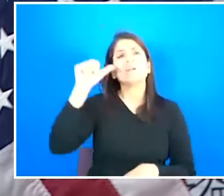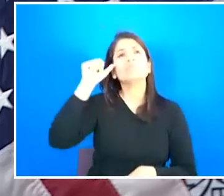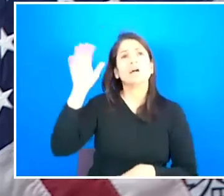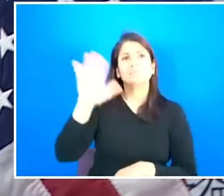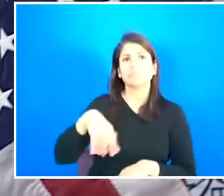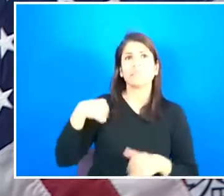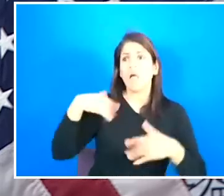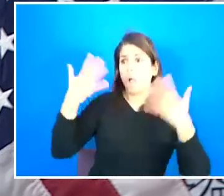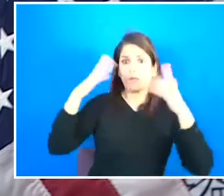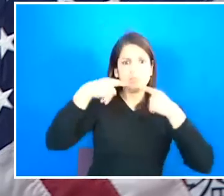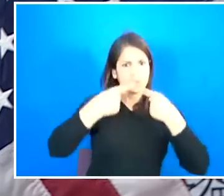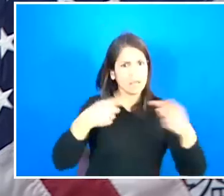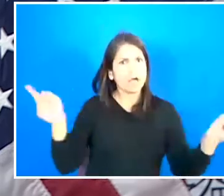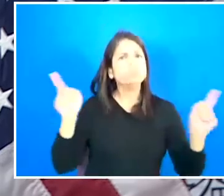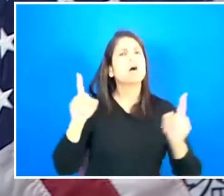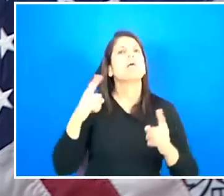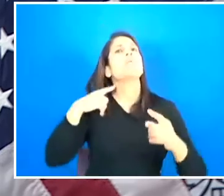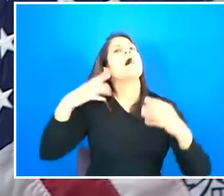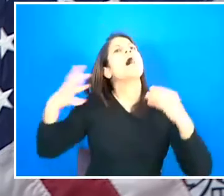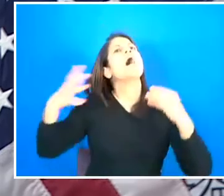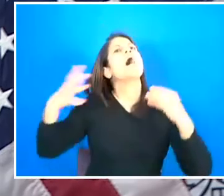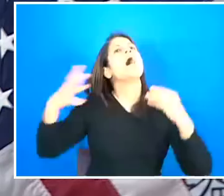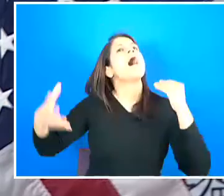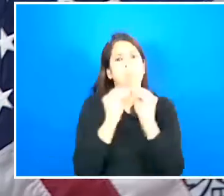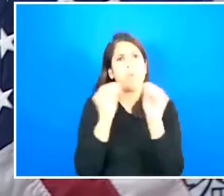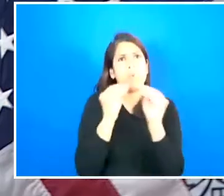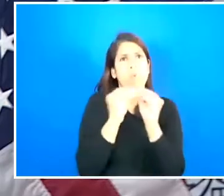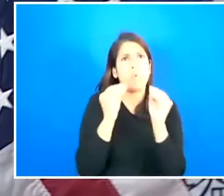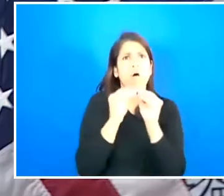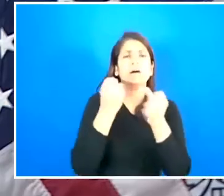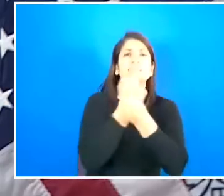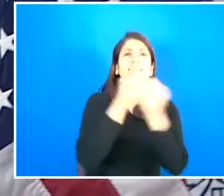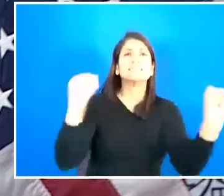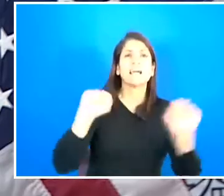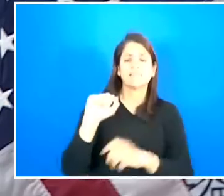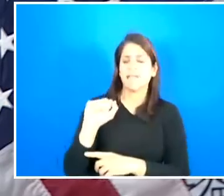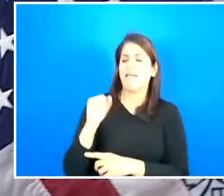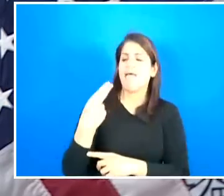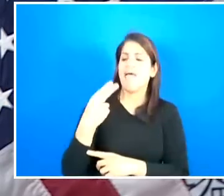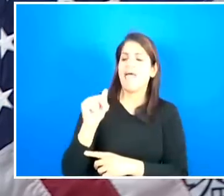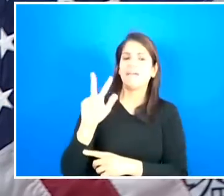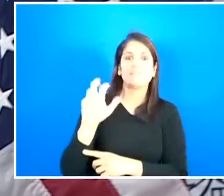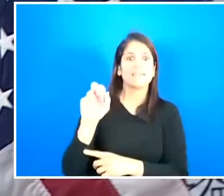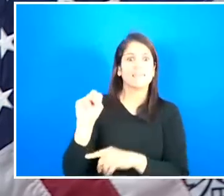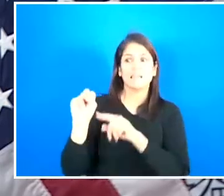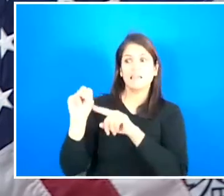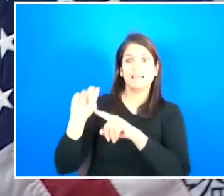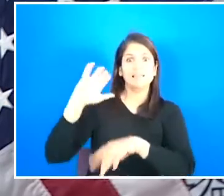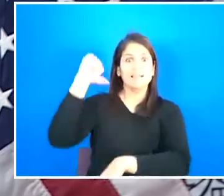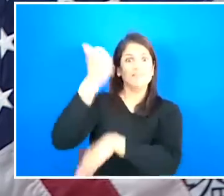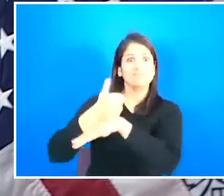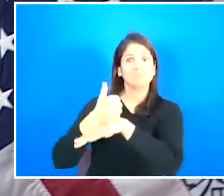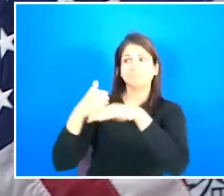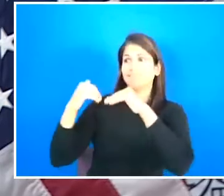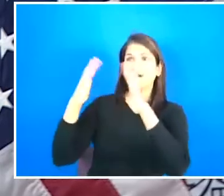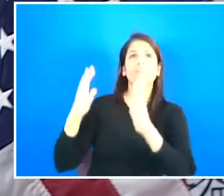ANNOUNCED THAT ADDITIONAL SAFE